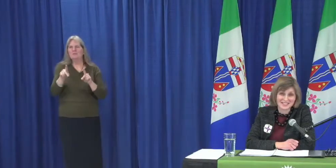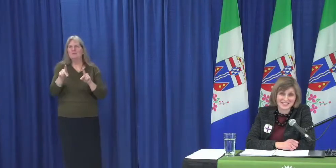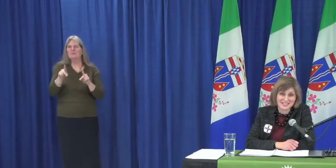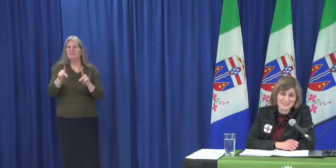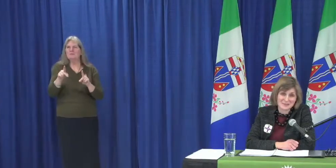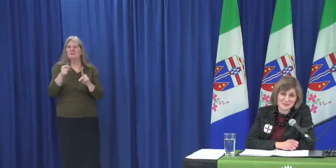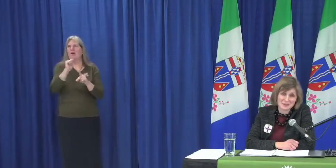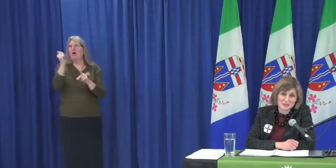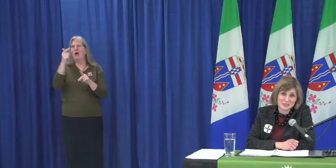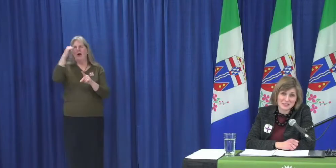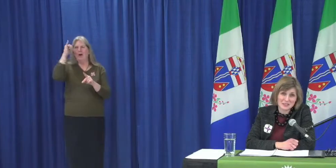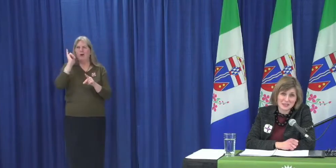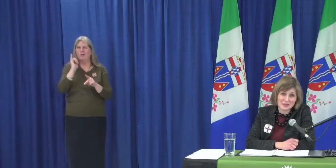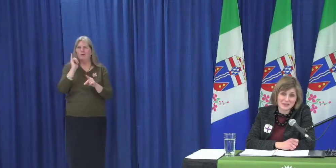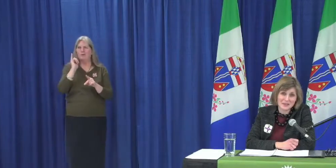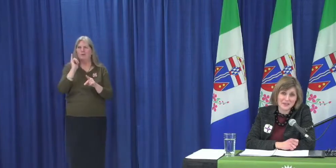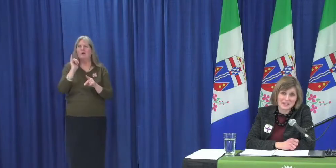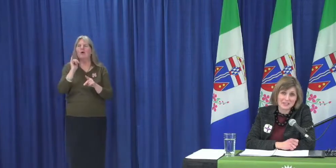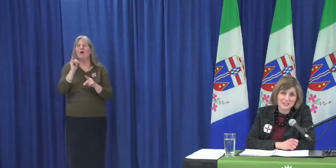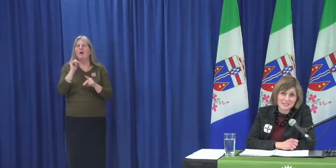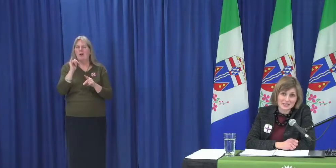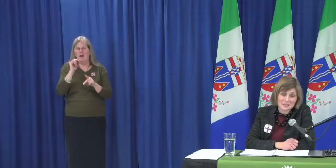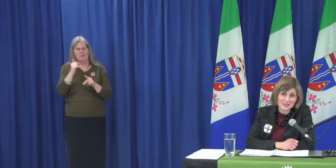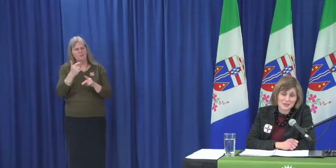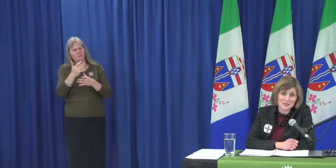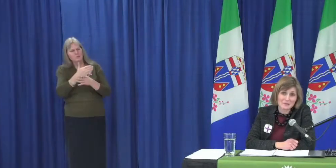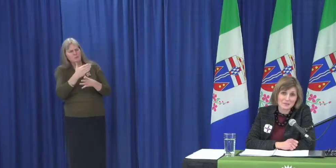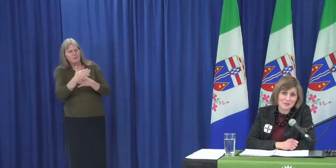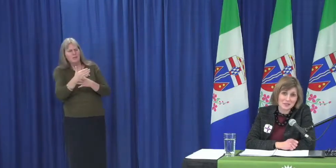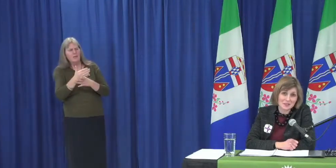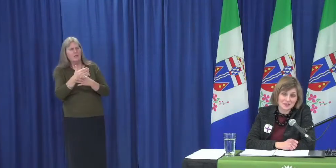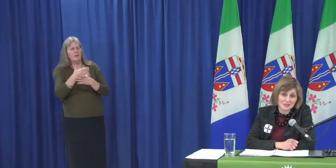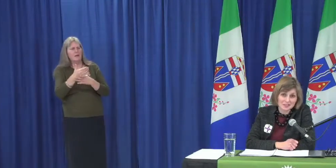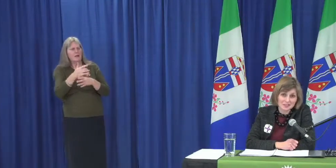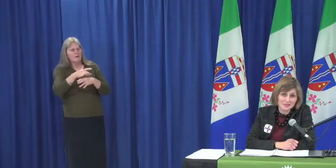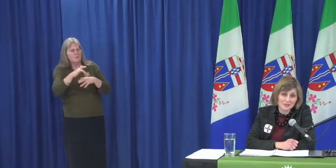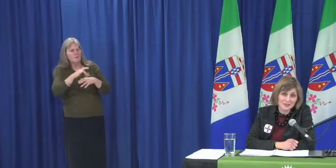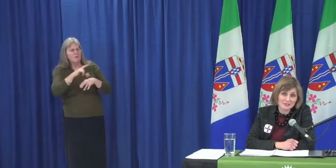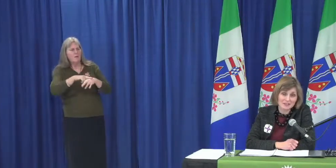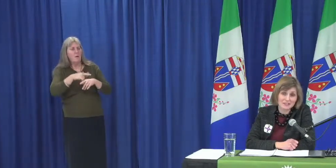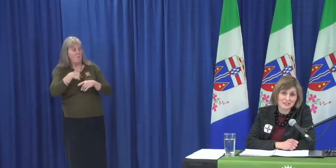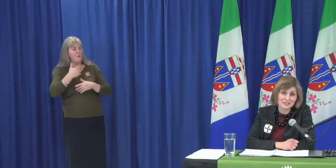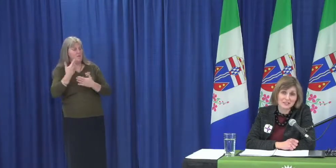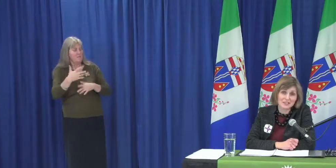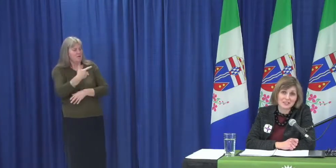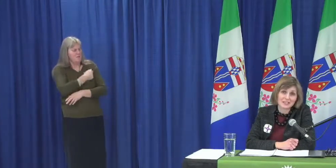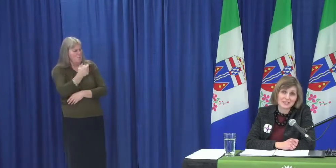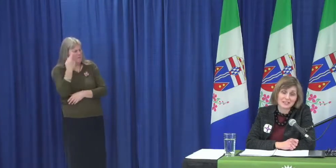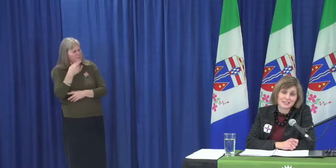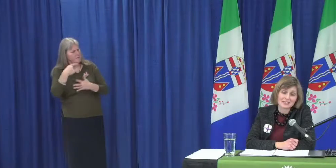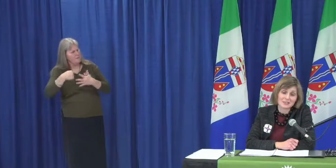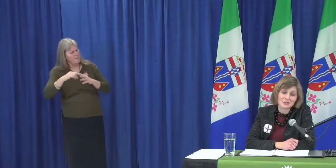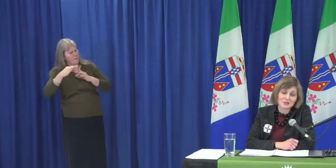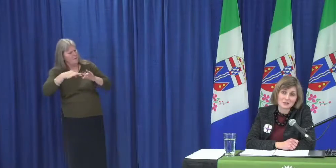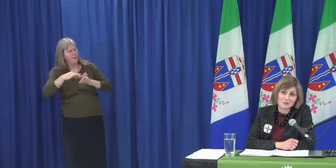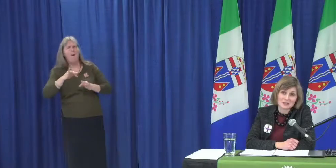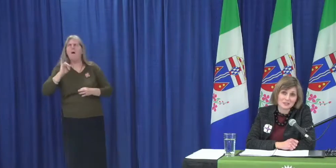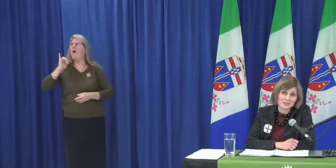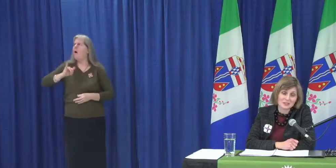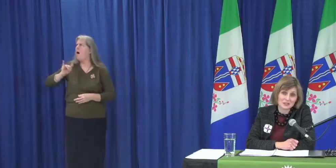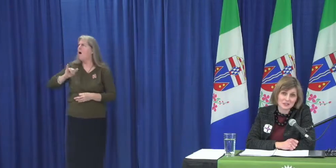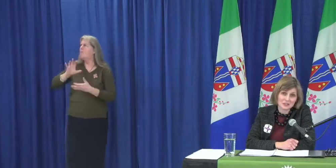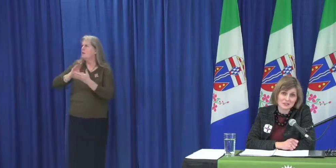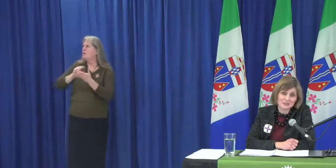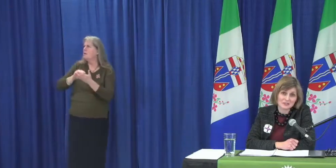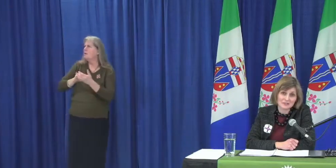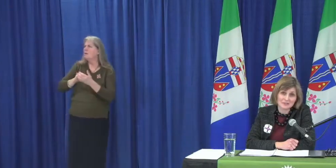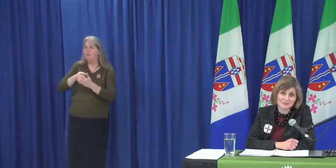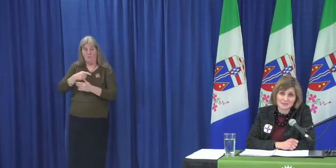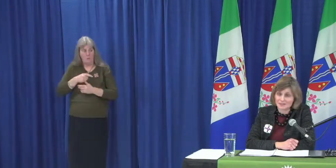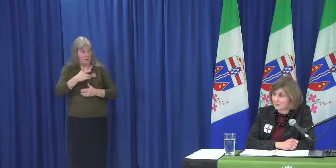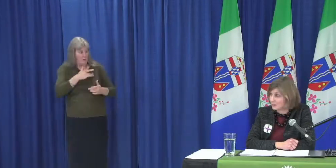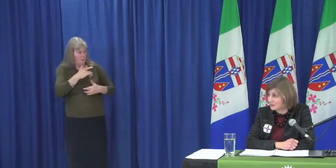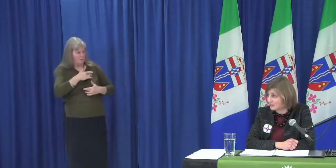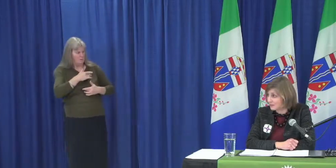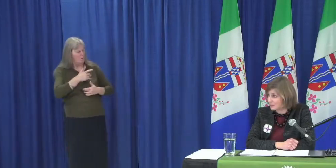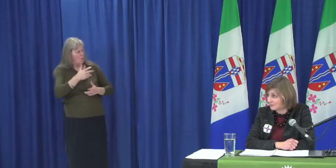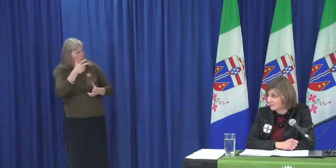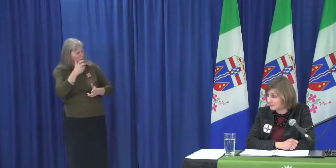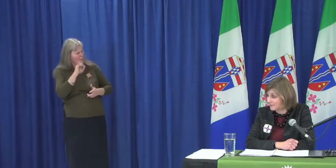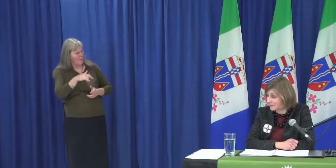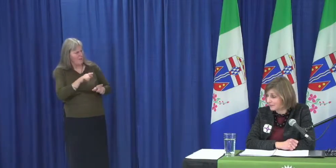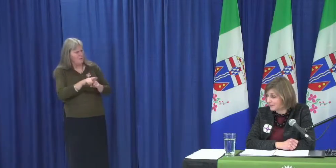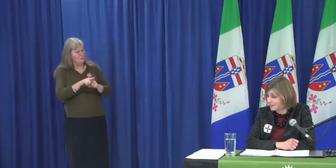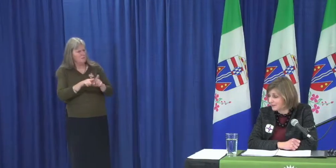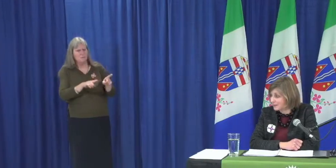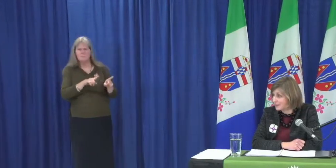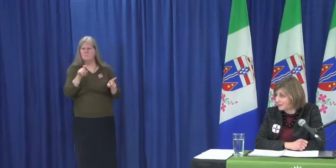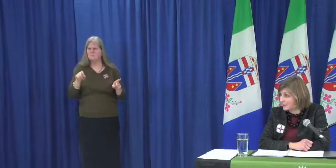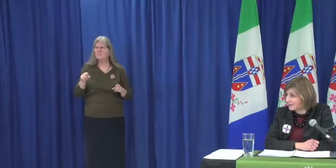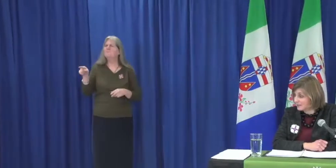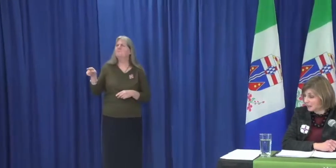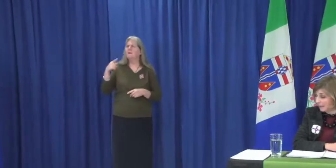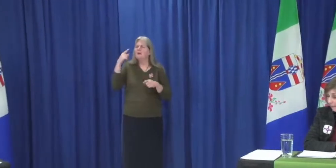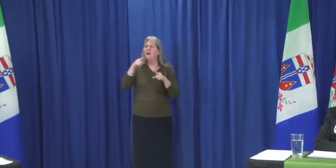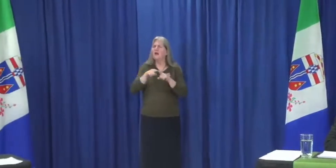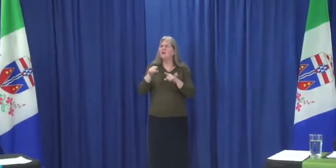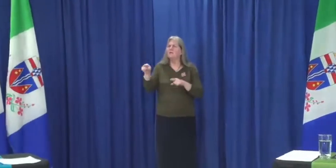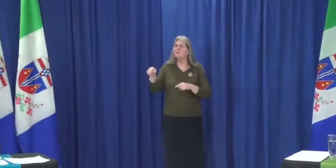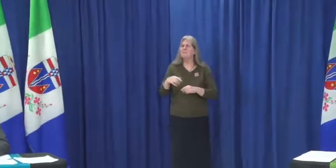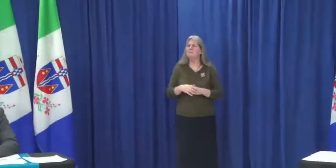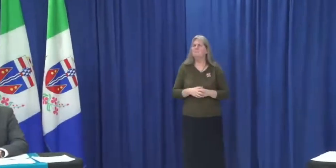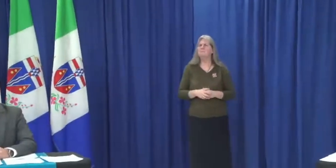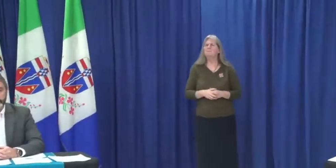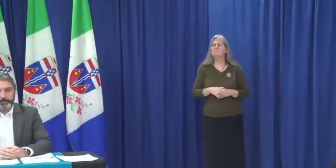vaccine hesitancy.